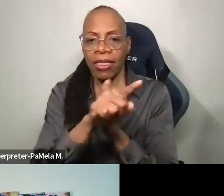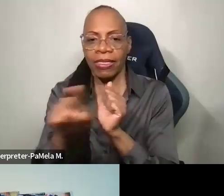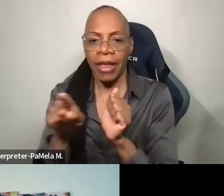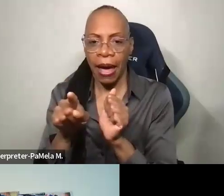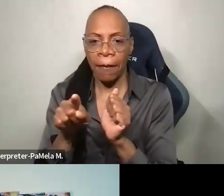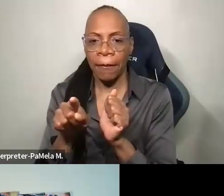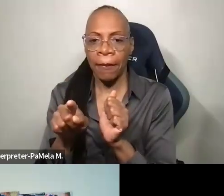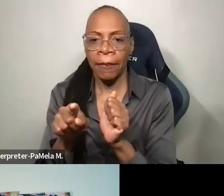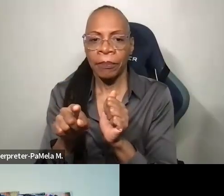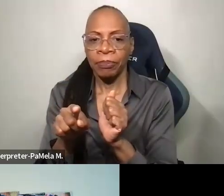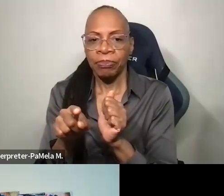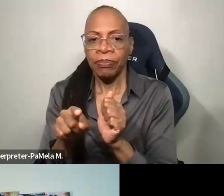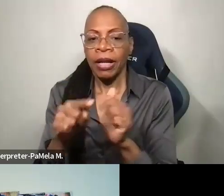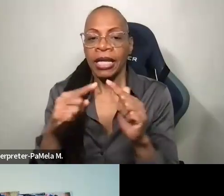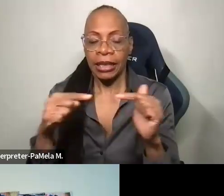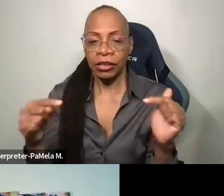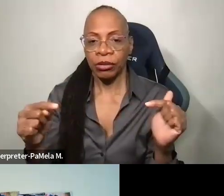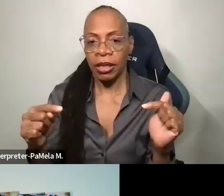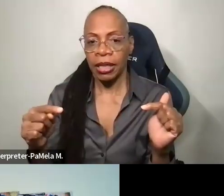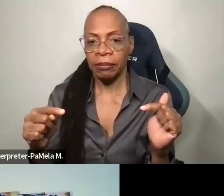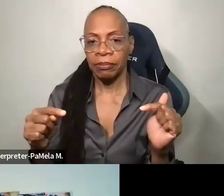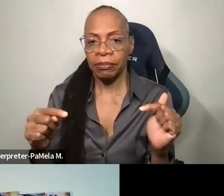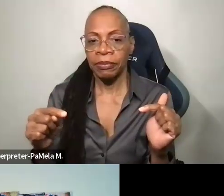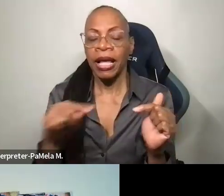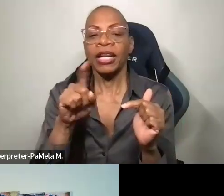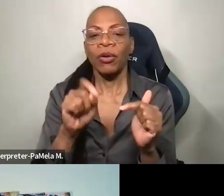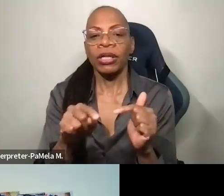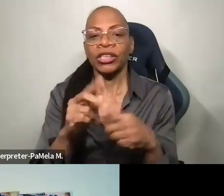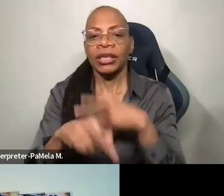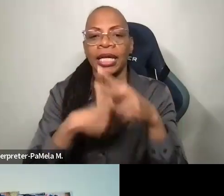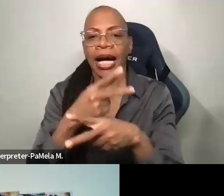whether that kind of specification is acceptable.